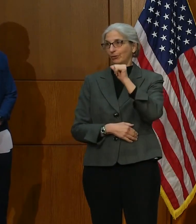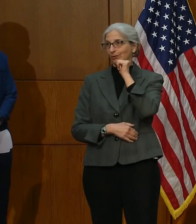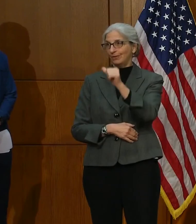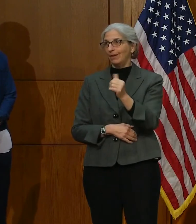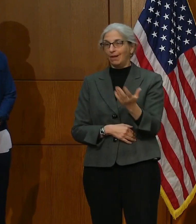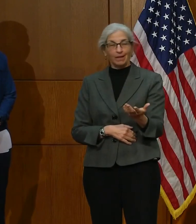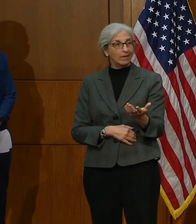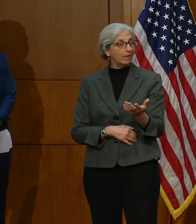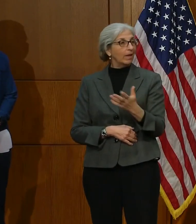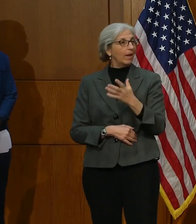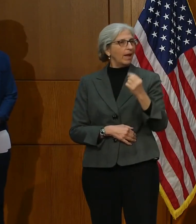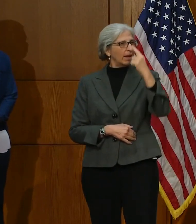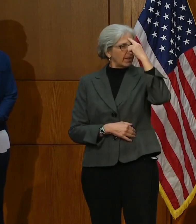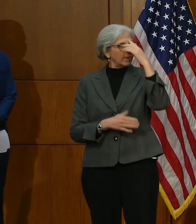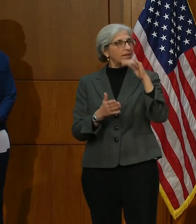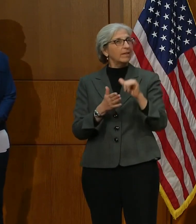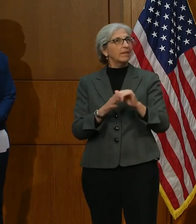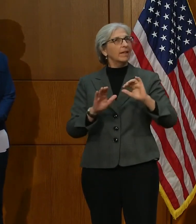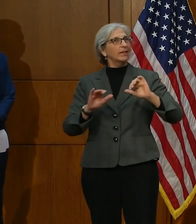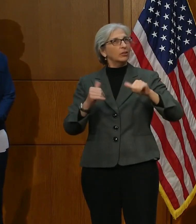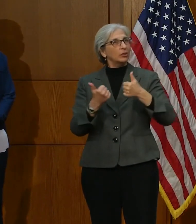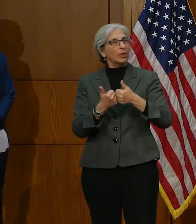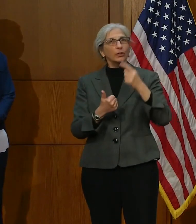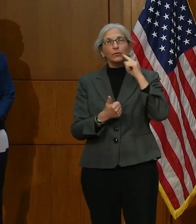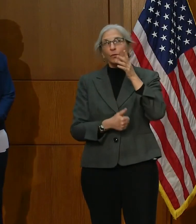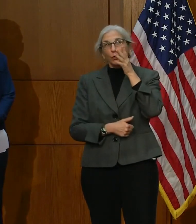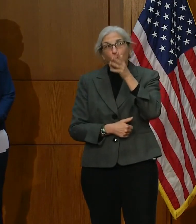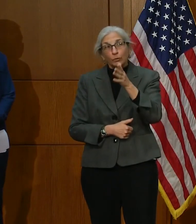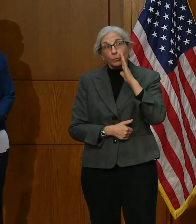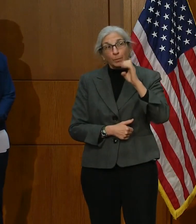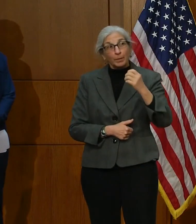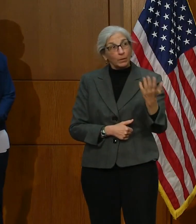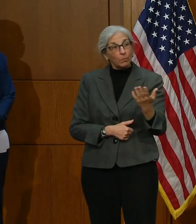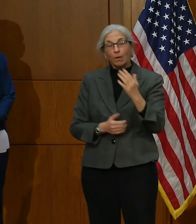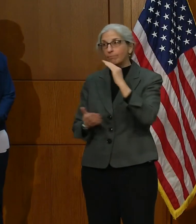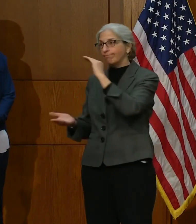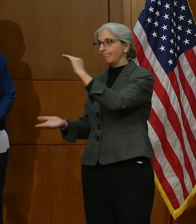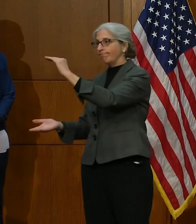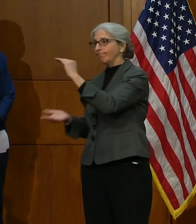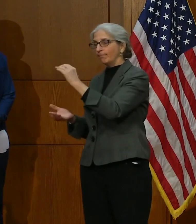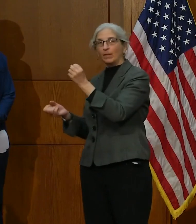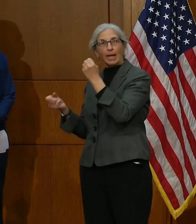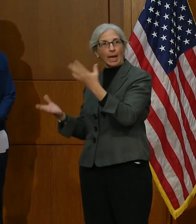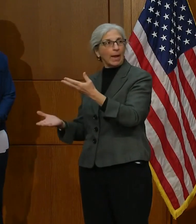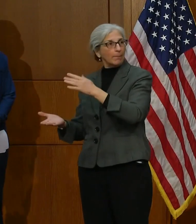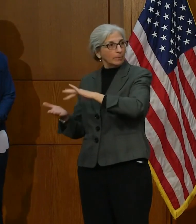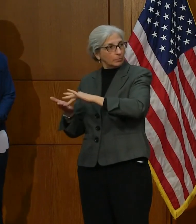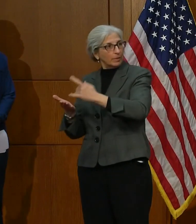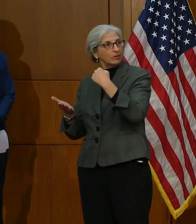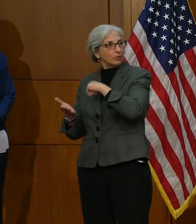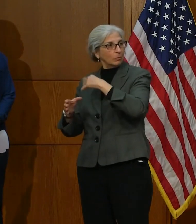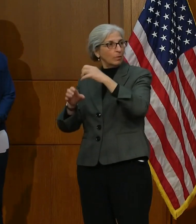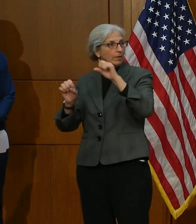TO VIRGINIA. AND A LOT OF THE I THINK THE CHALLENGE MOVING